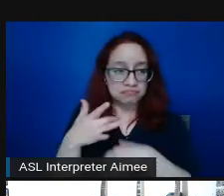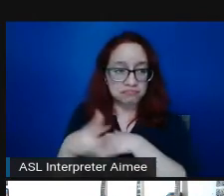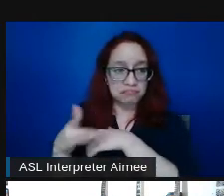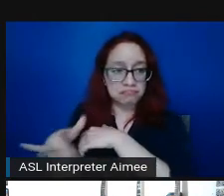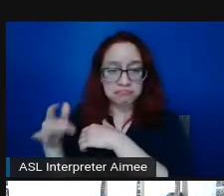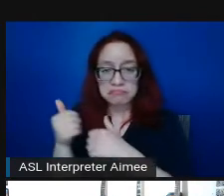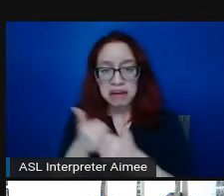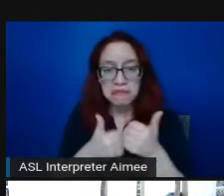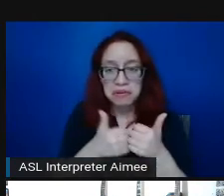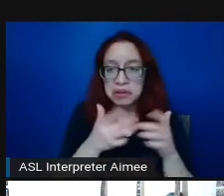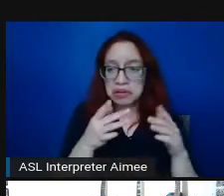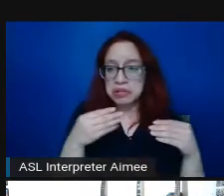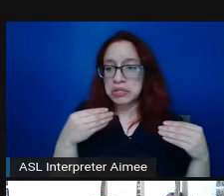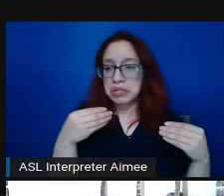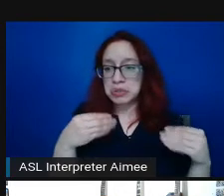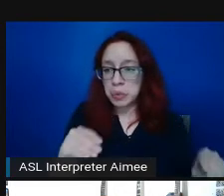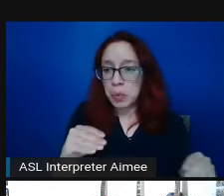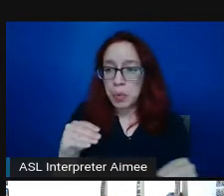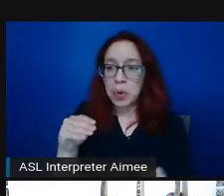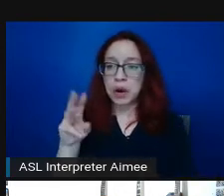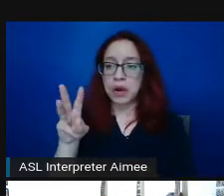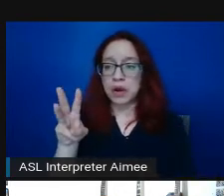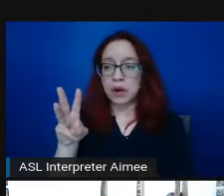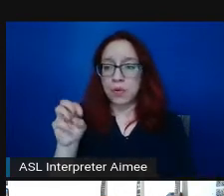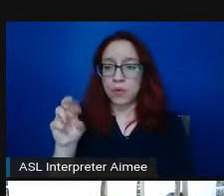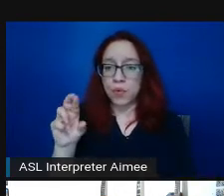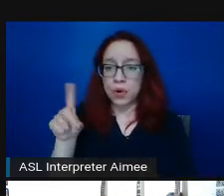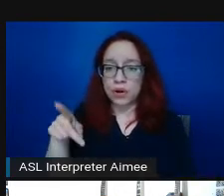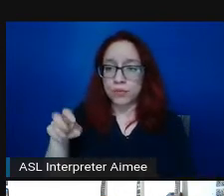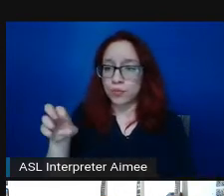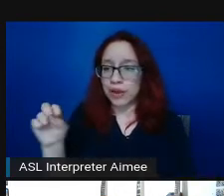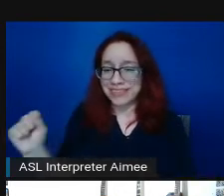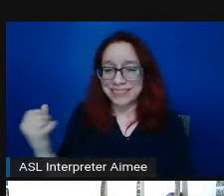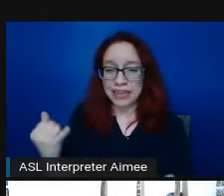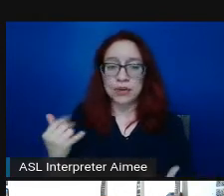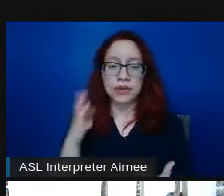of WordPress now. Also, I reached out and asked some people